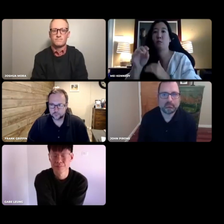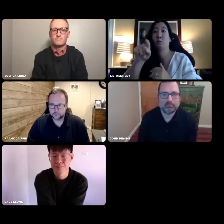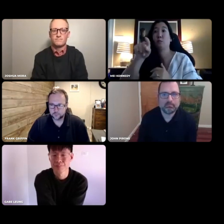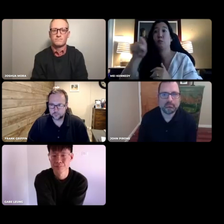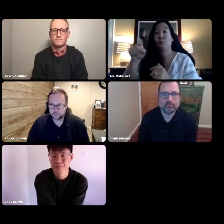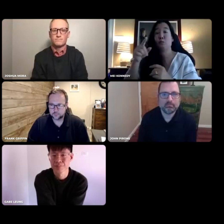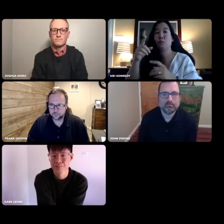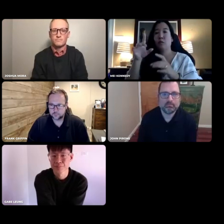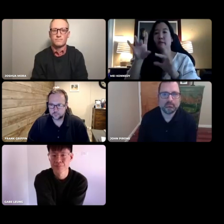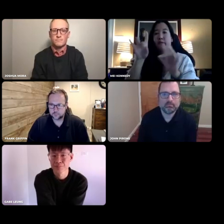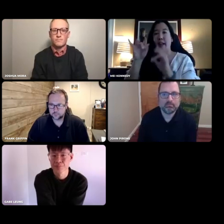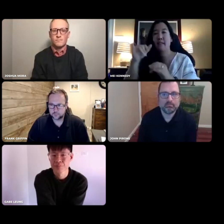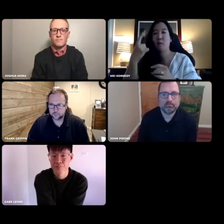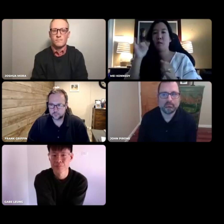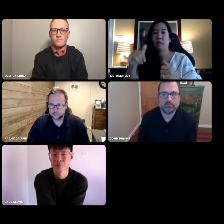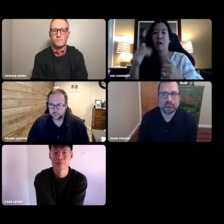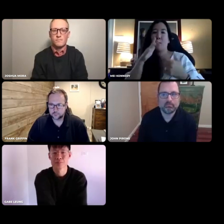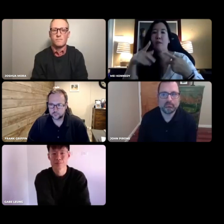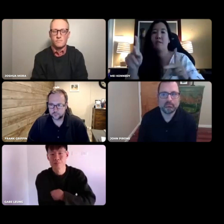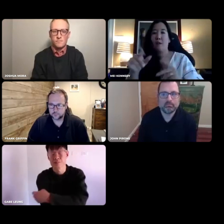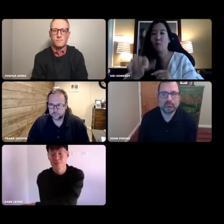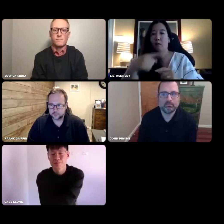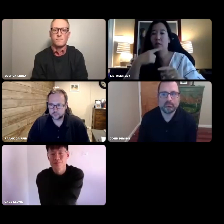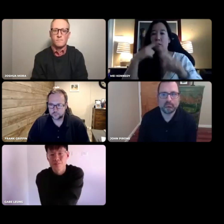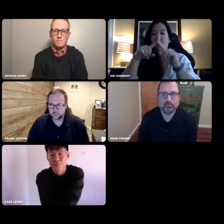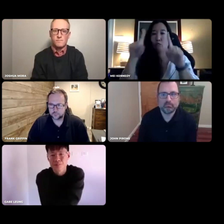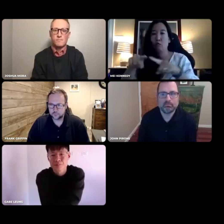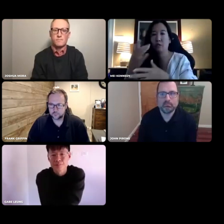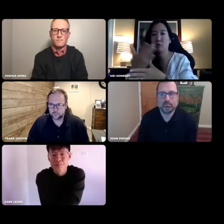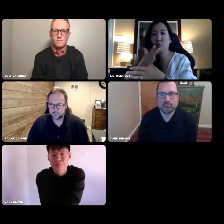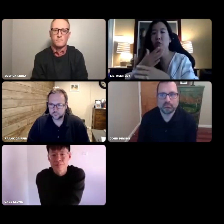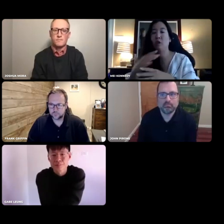Think about what tools are accessible to them.